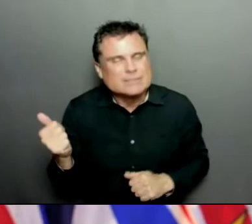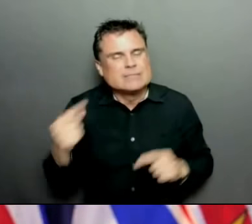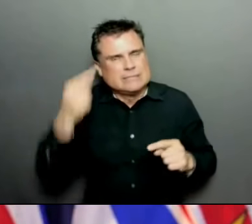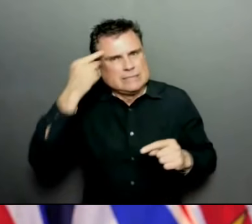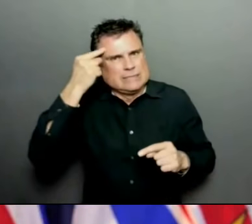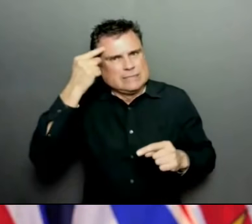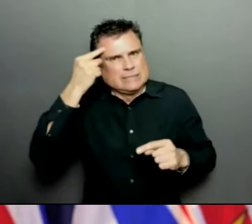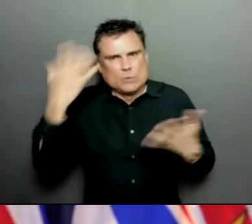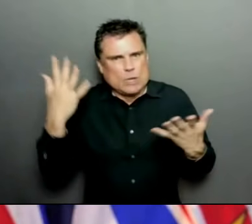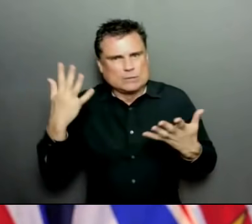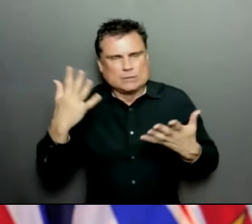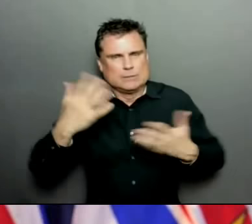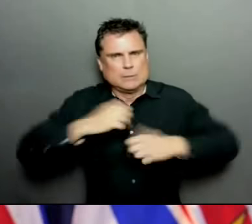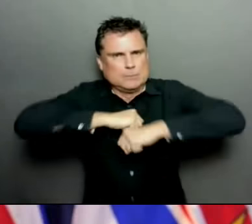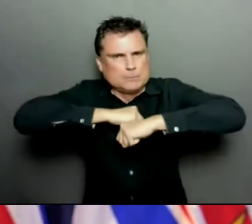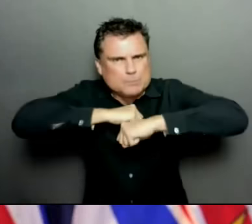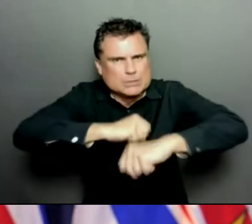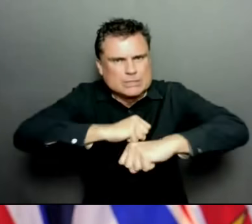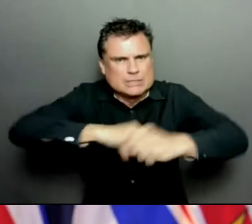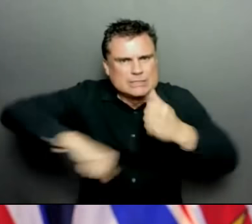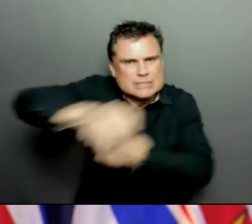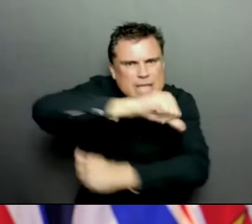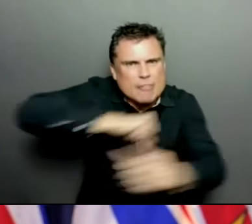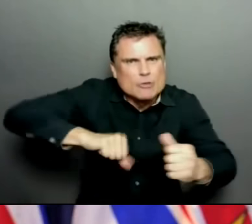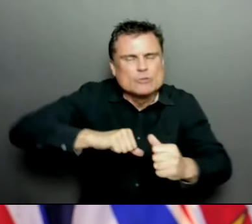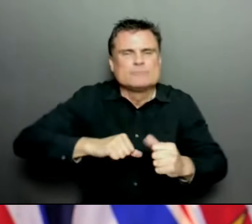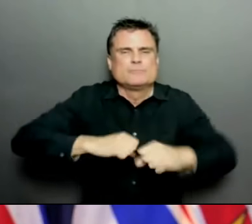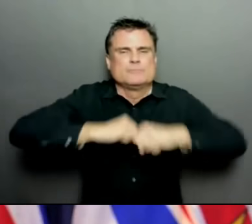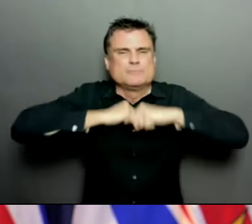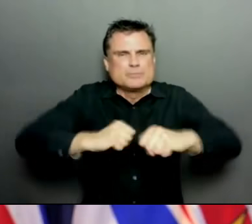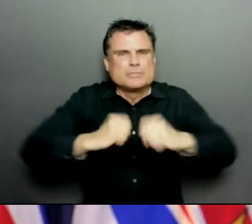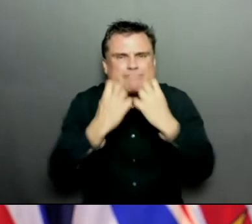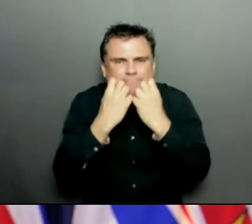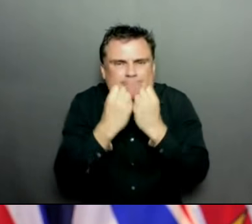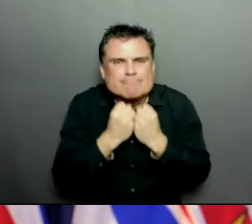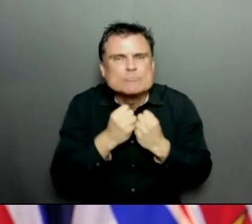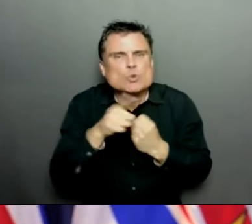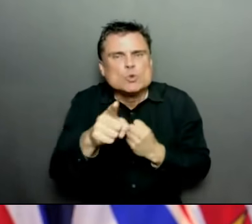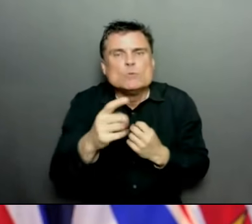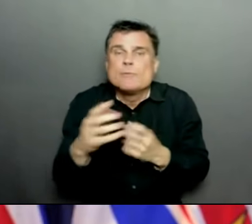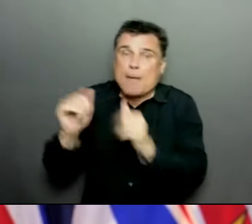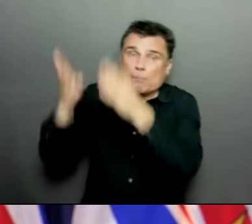can to stop the spread and to protect the ones they love and to protect the ones that they don't know.